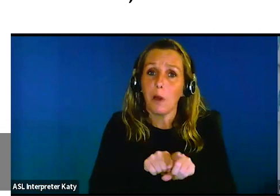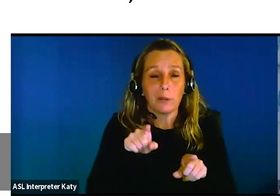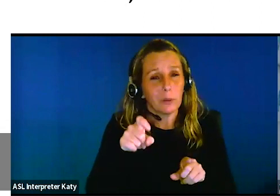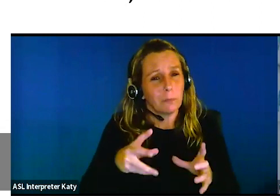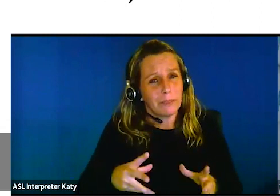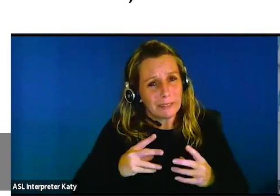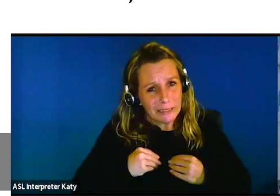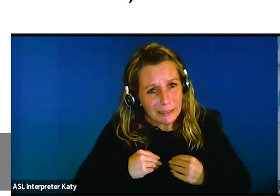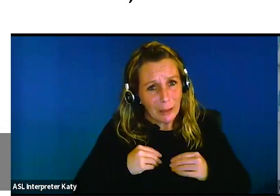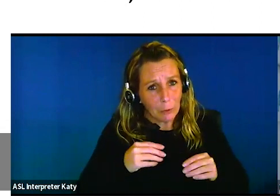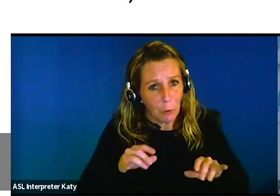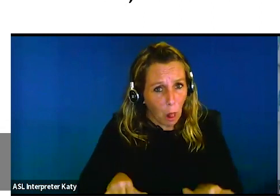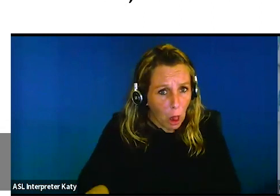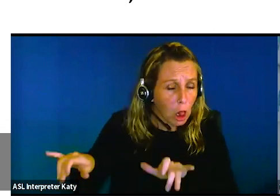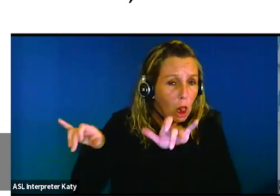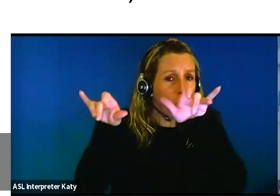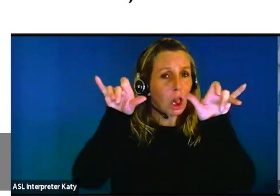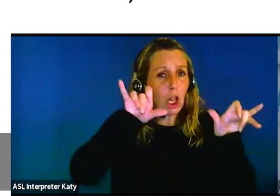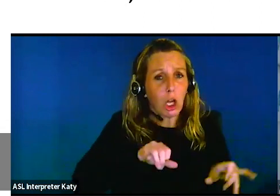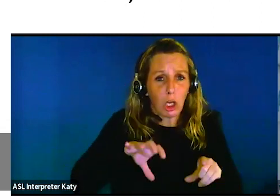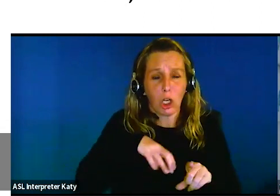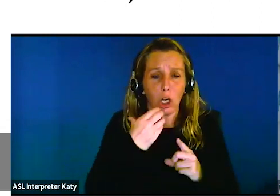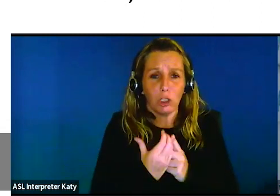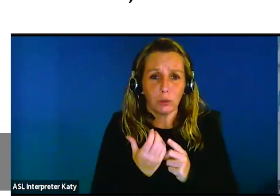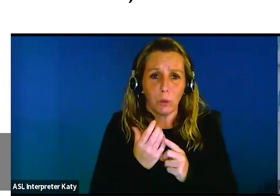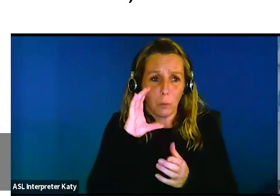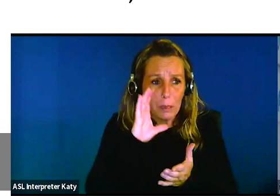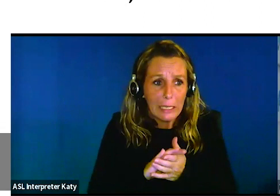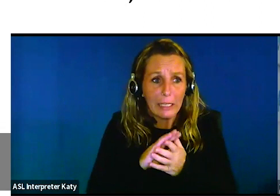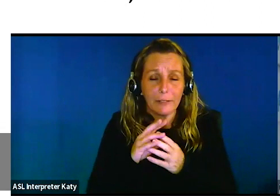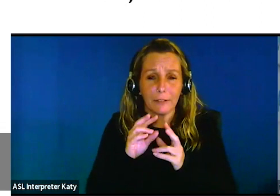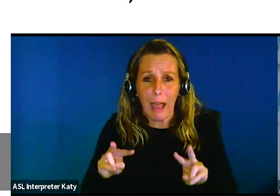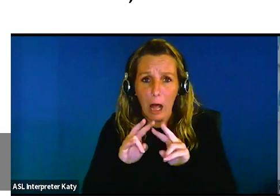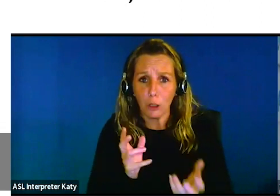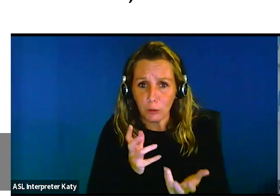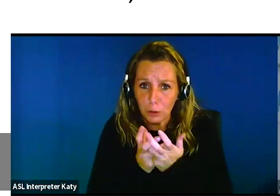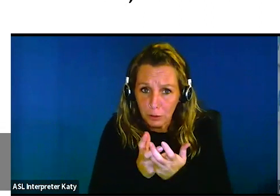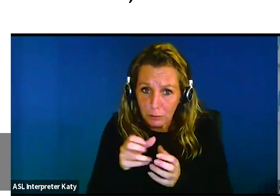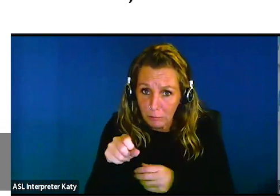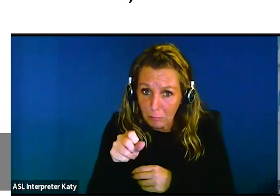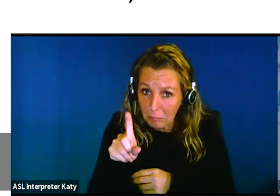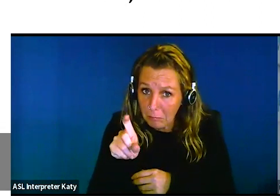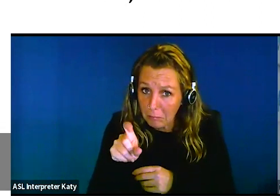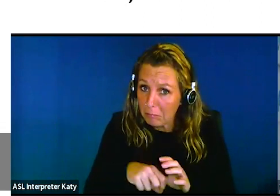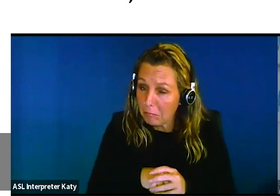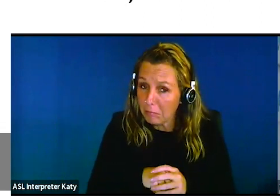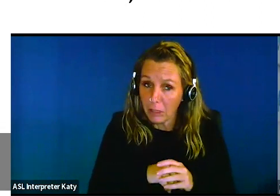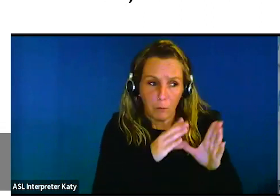Is it congruent with the cultural beliefs and values of the person involved?